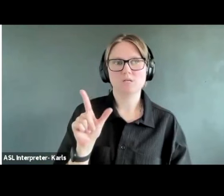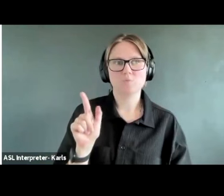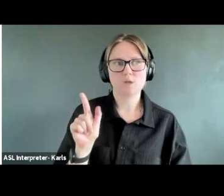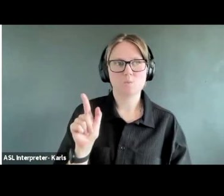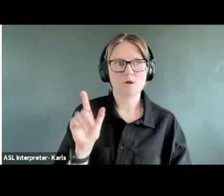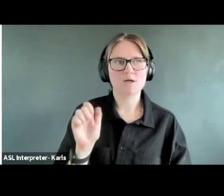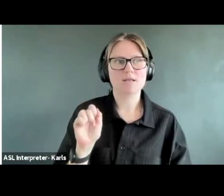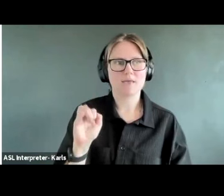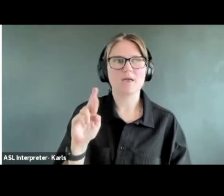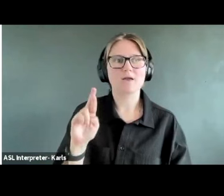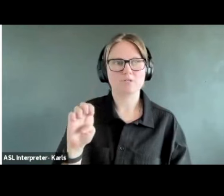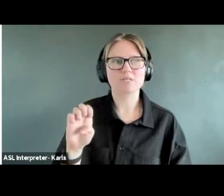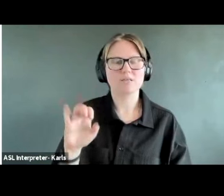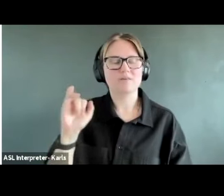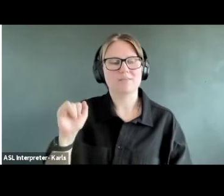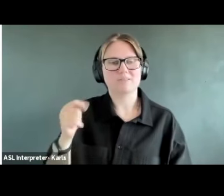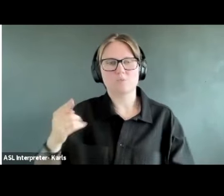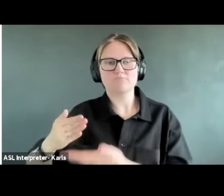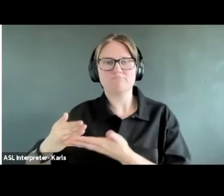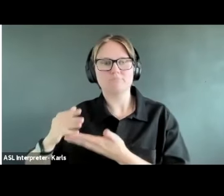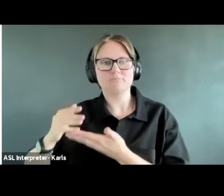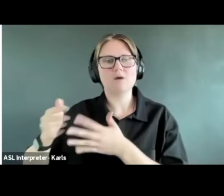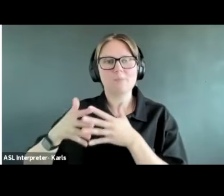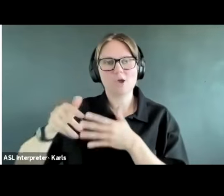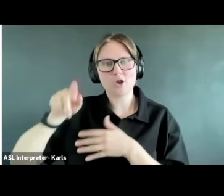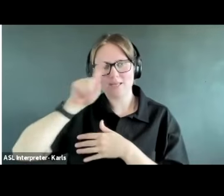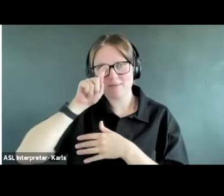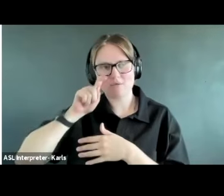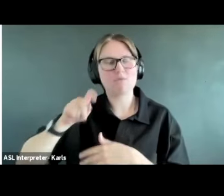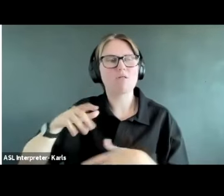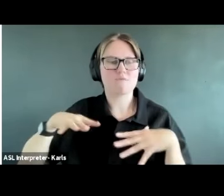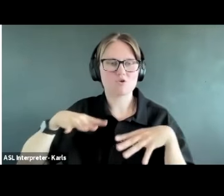of American Eagle Outfitters, had a contest called